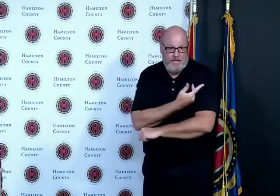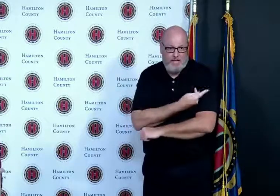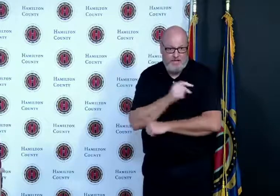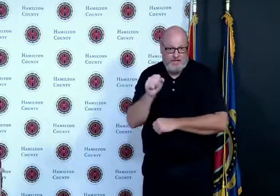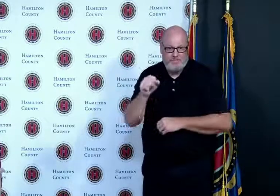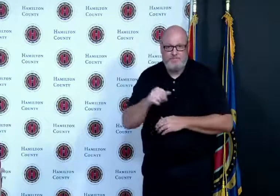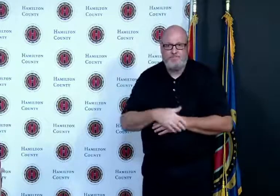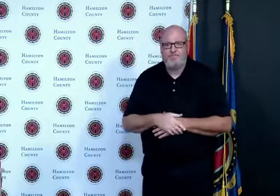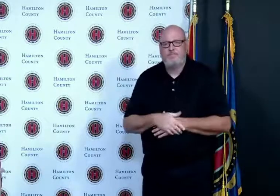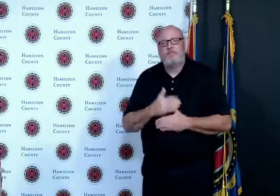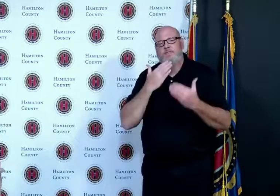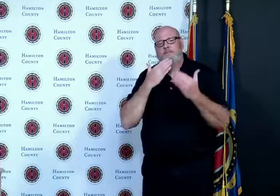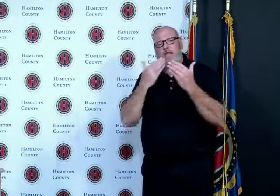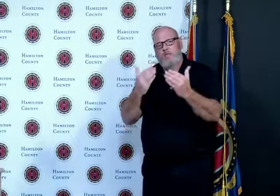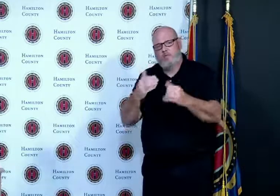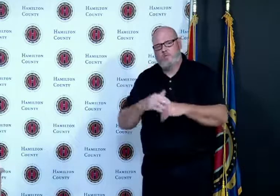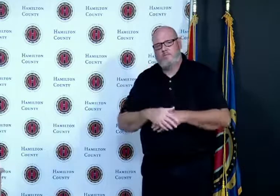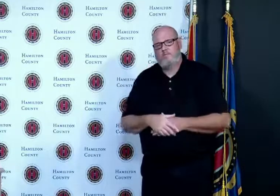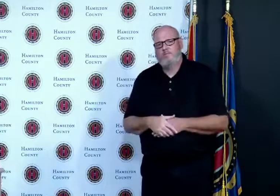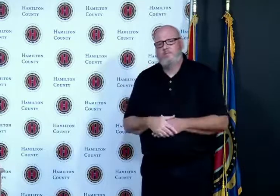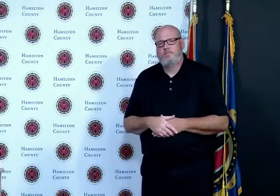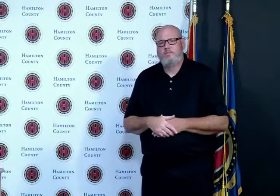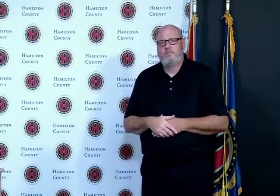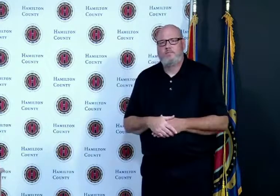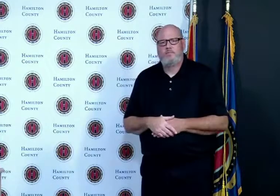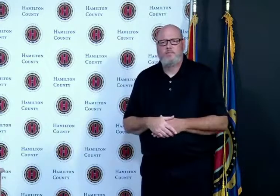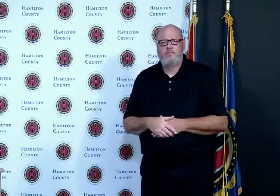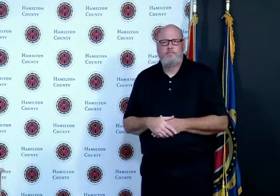on and then Bridget seems to be indicating that we have another question